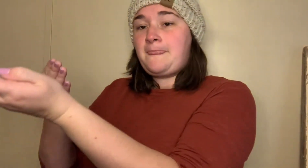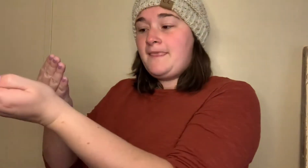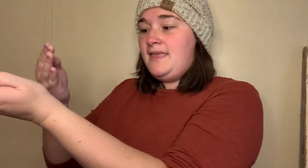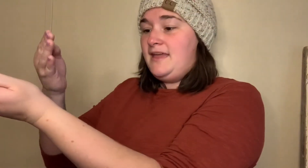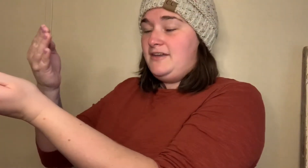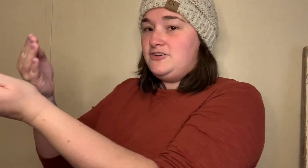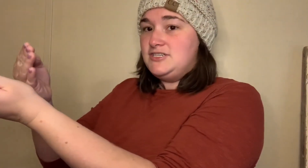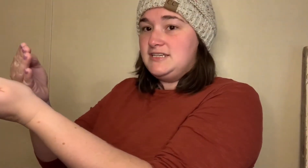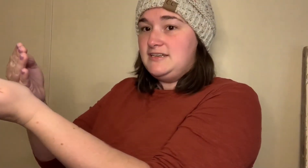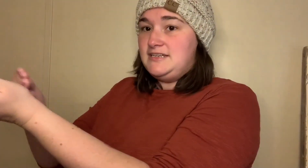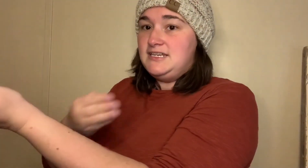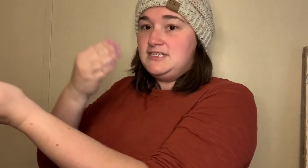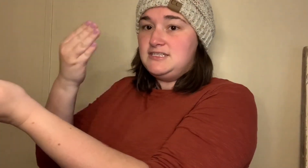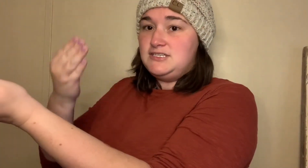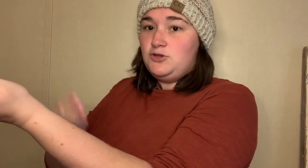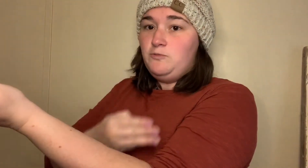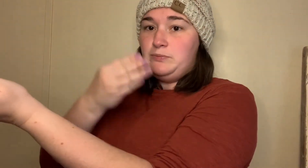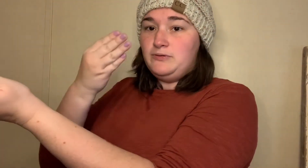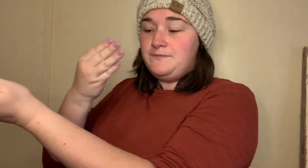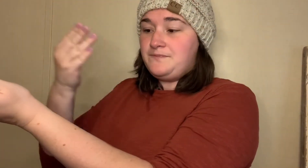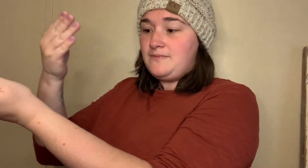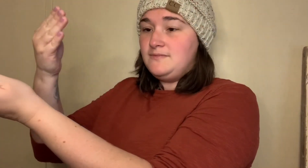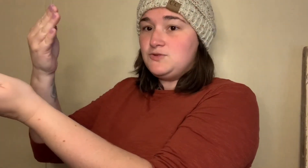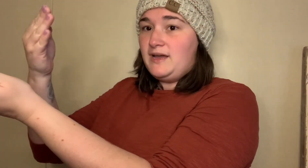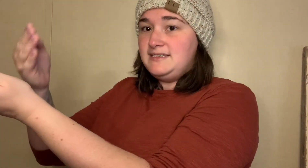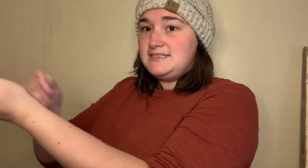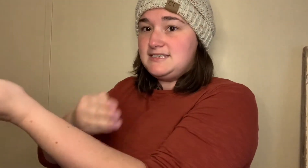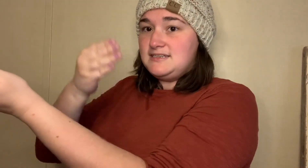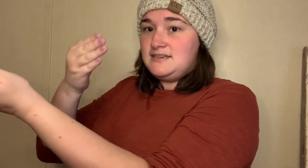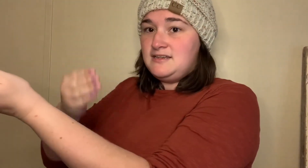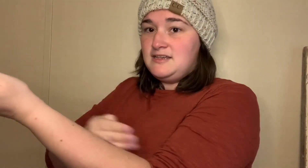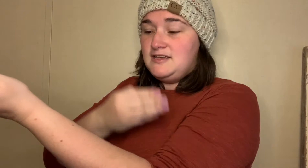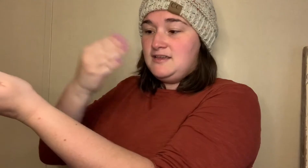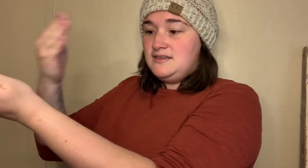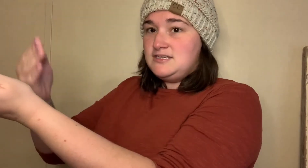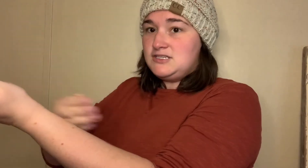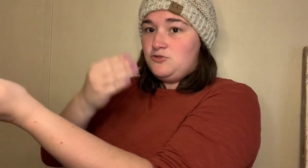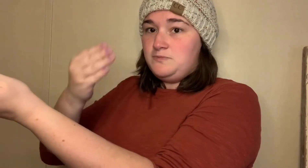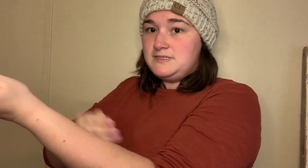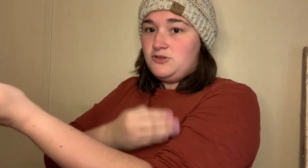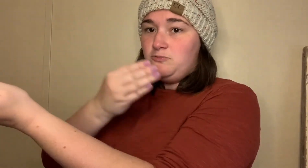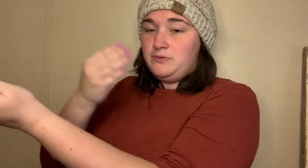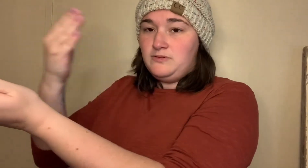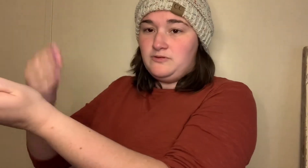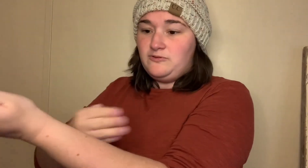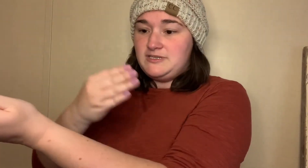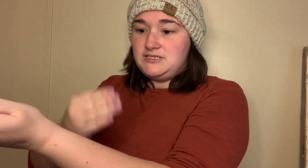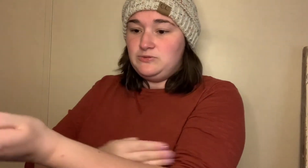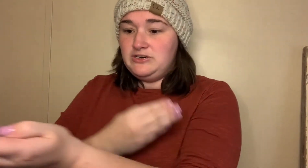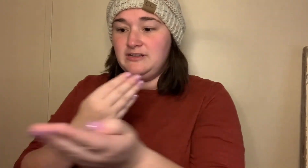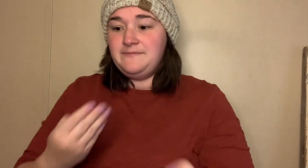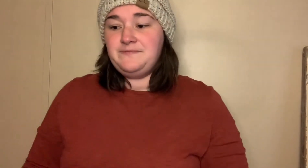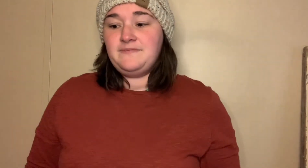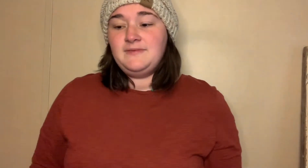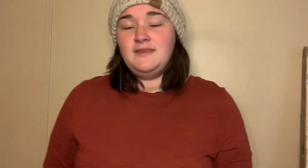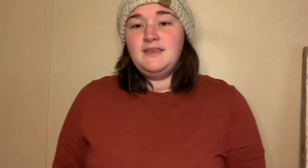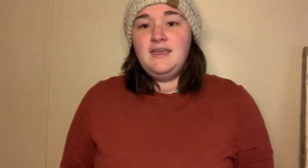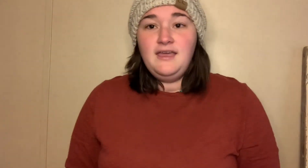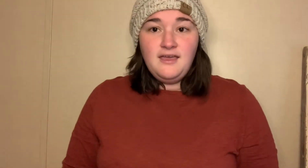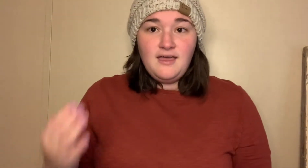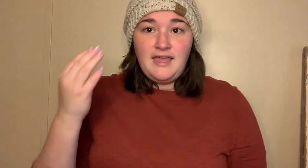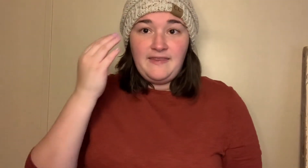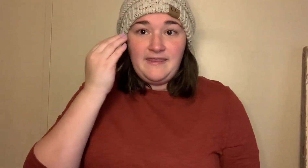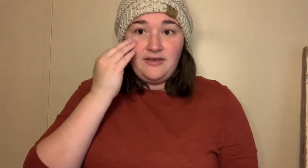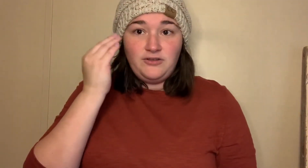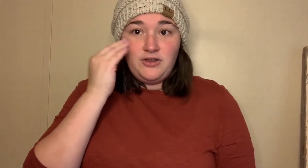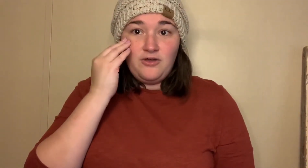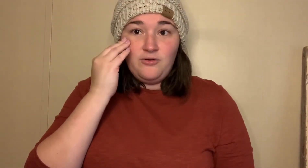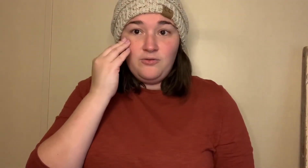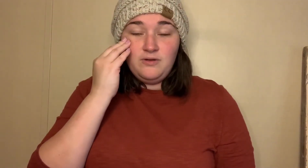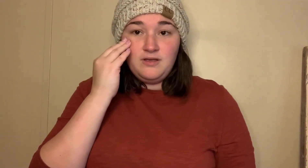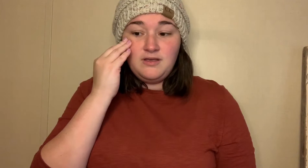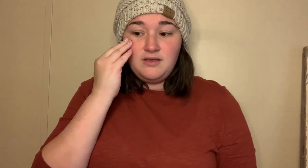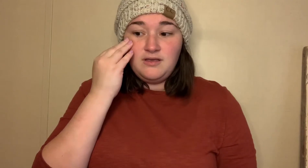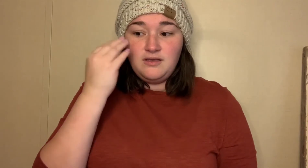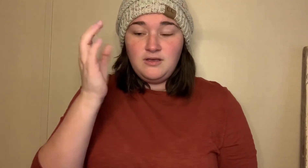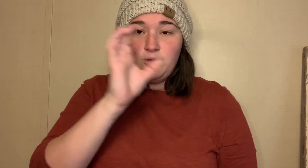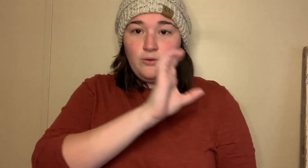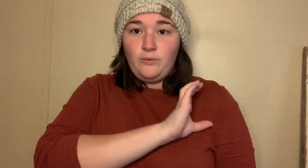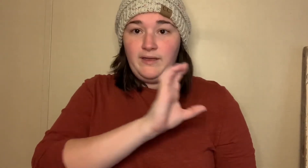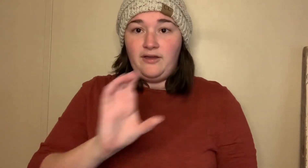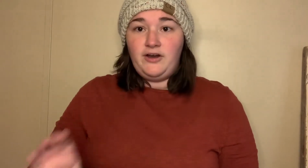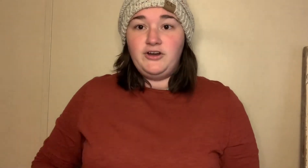you're just gonna scoop twice scoop scoop restored and they'll know we are christians